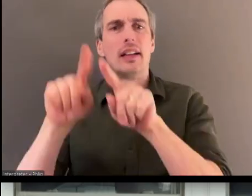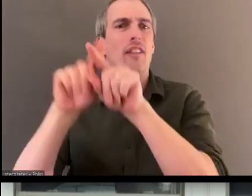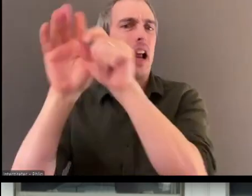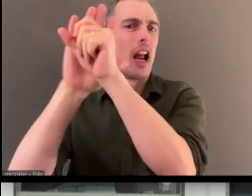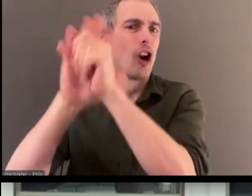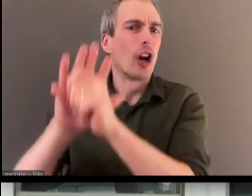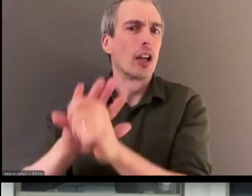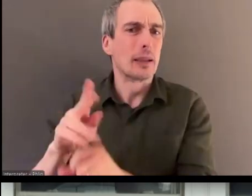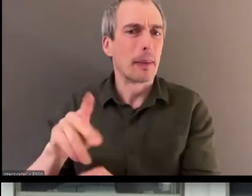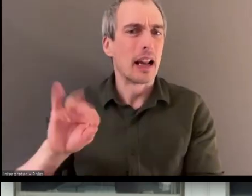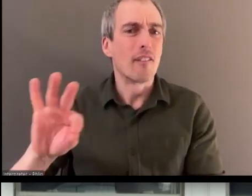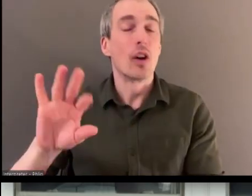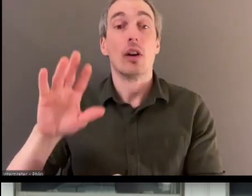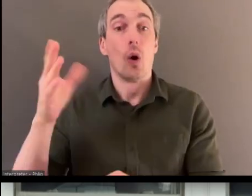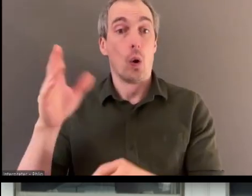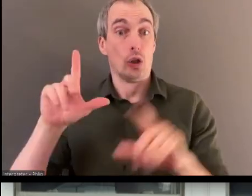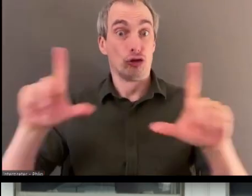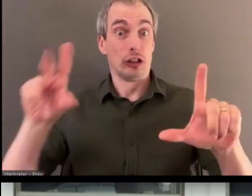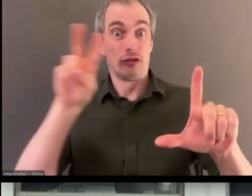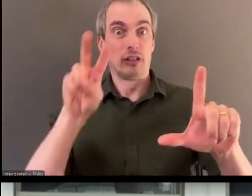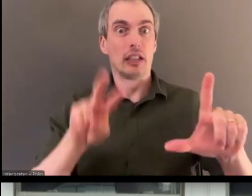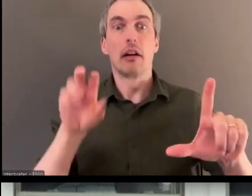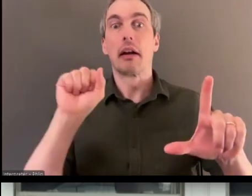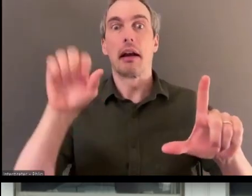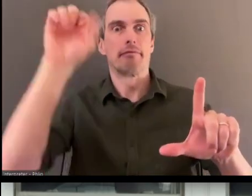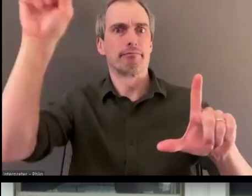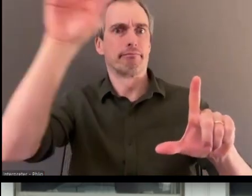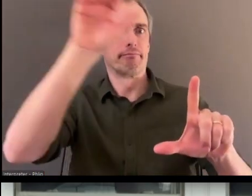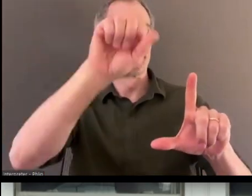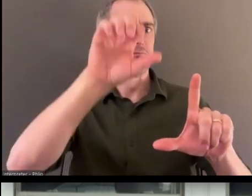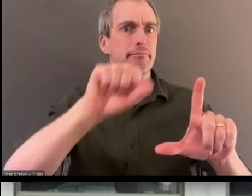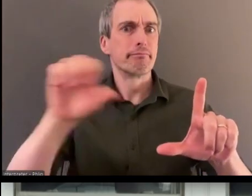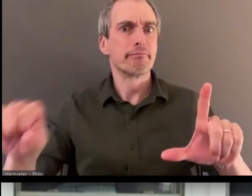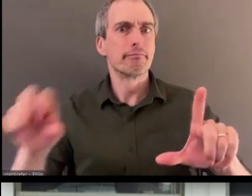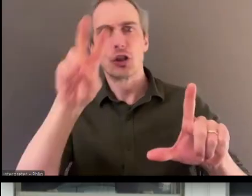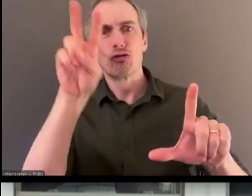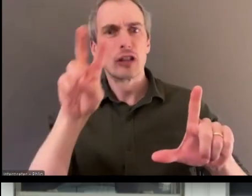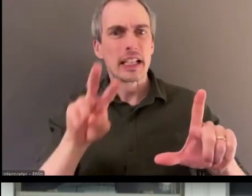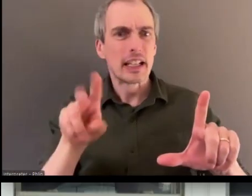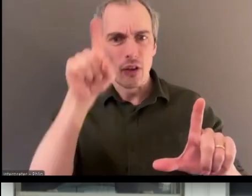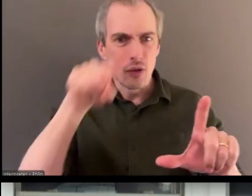And so there are AI solutions that will try to auto-tag PDFs.